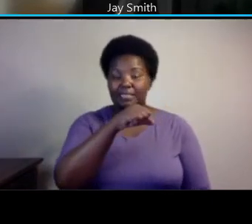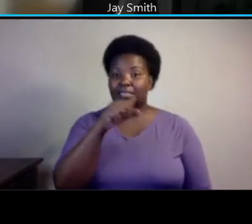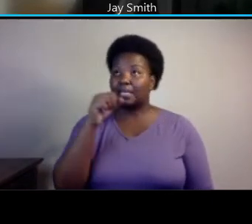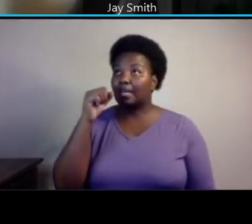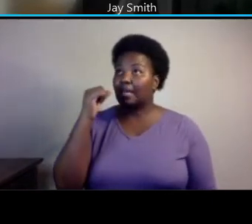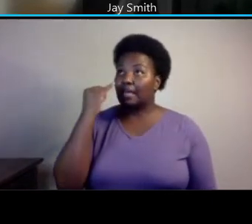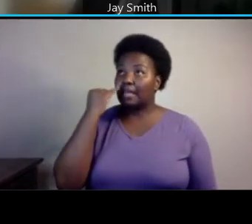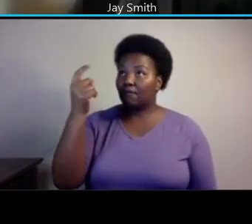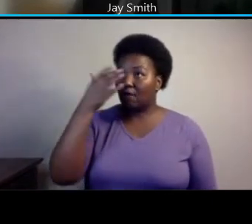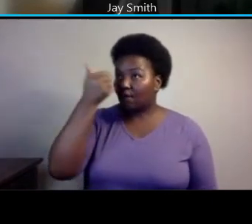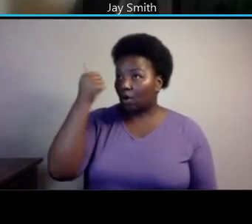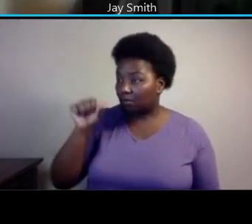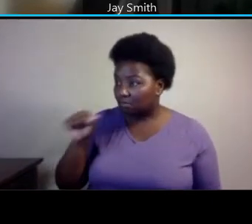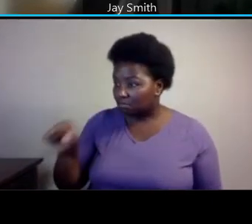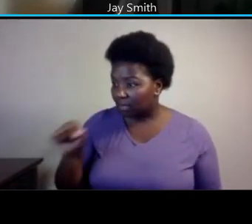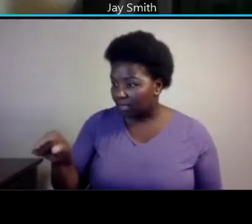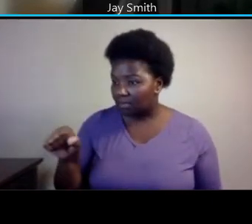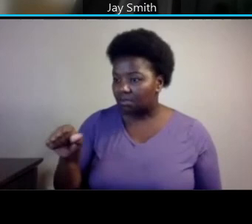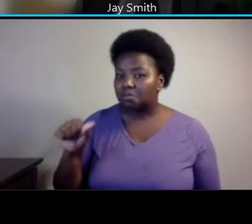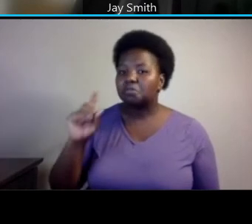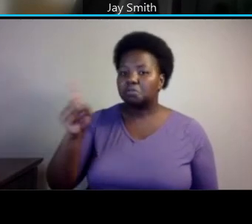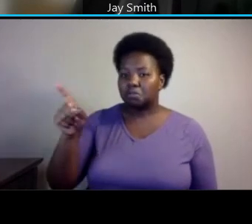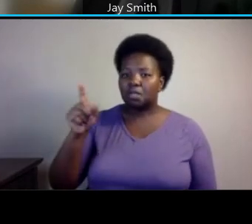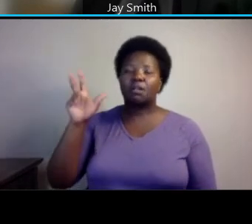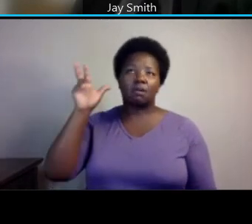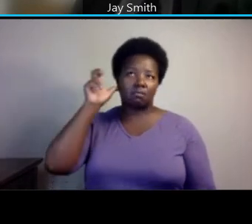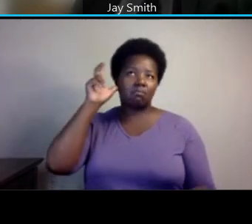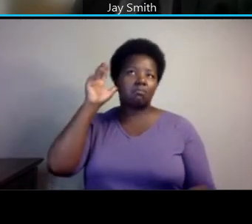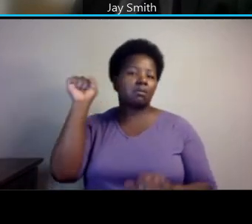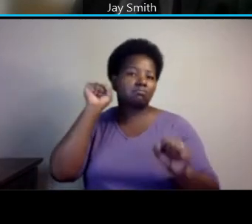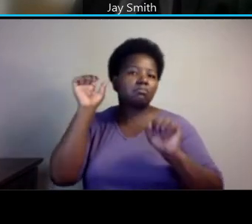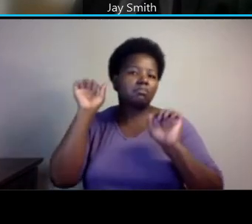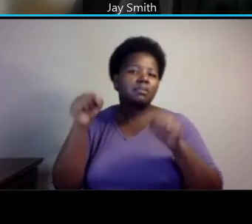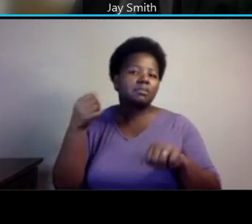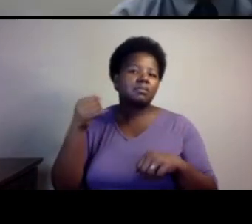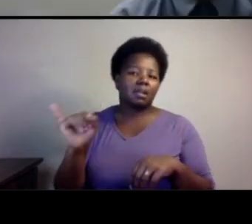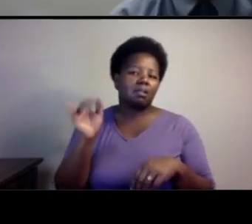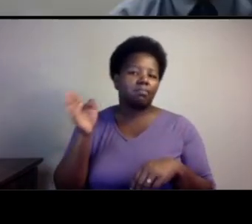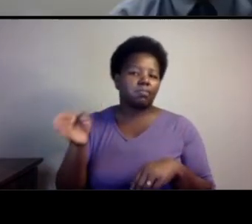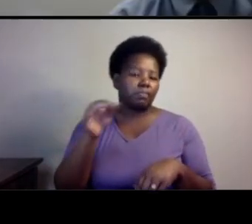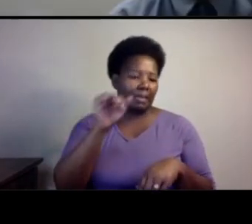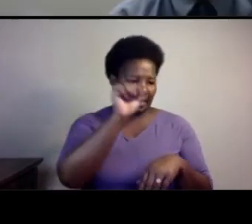to press the button there'd still be a pedestrian phase right it will come up at every cycle